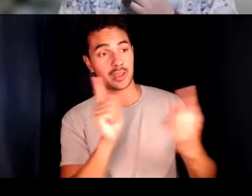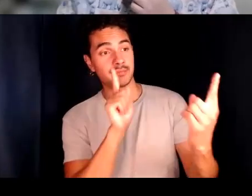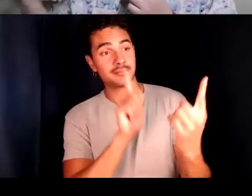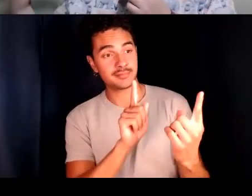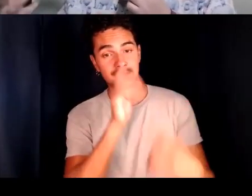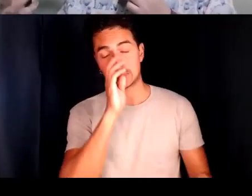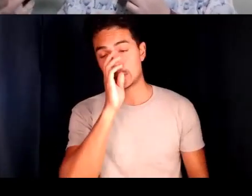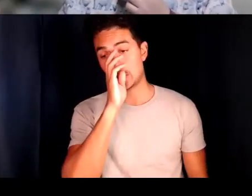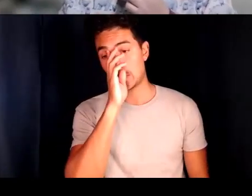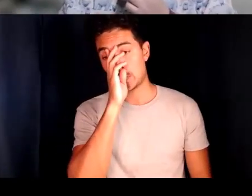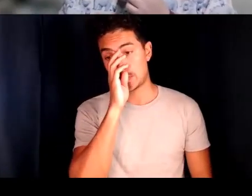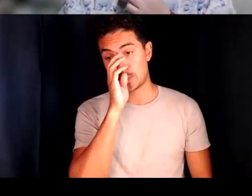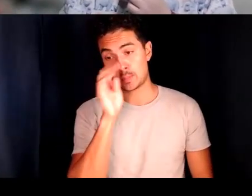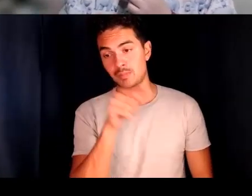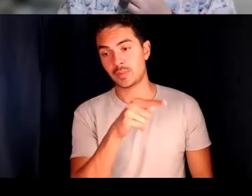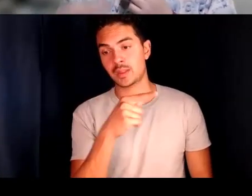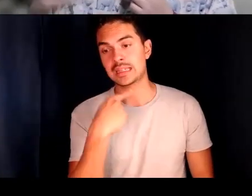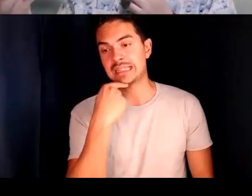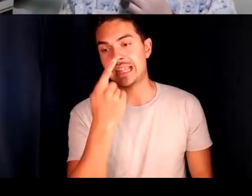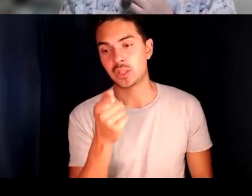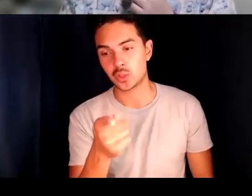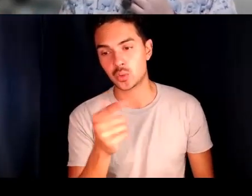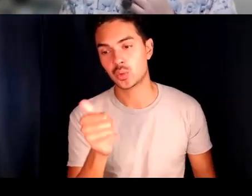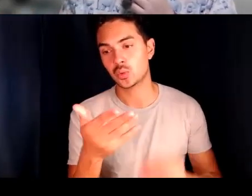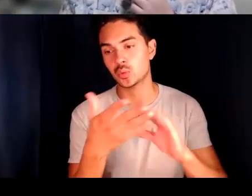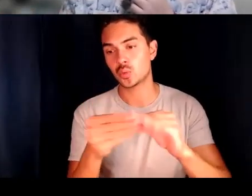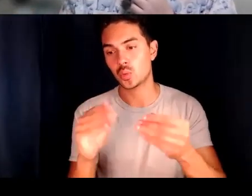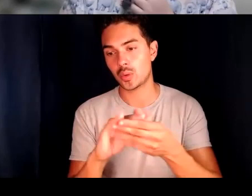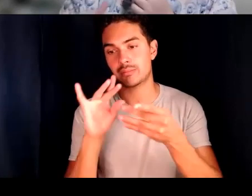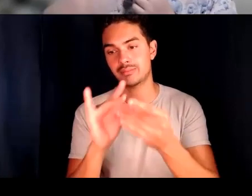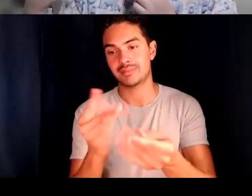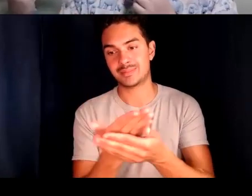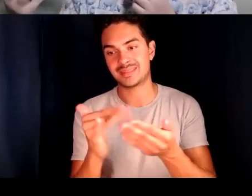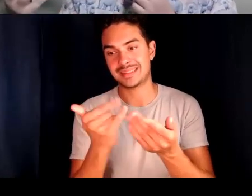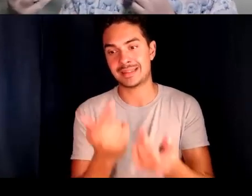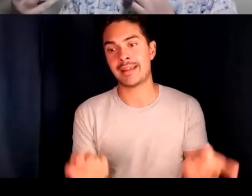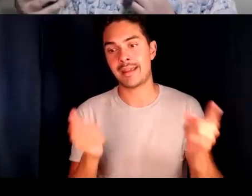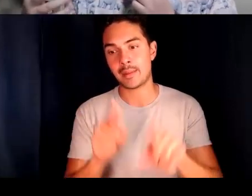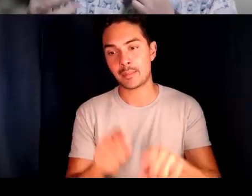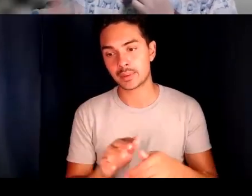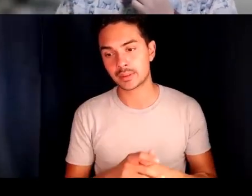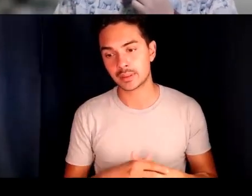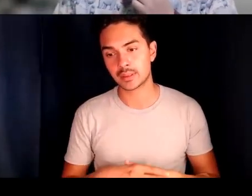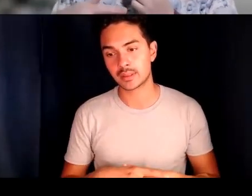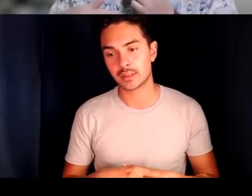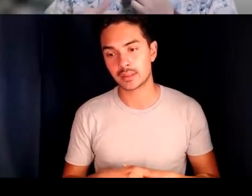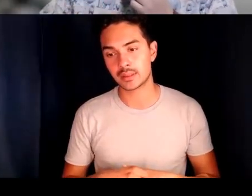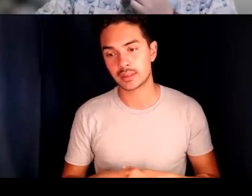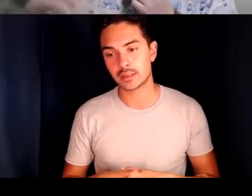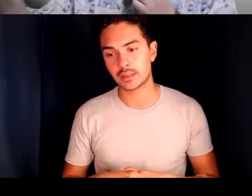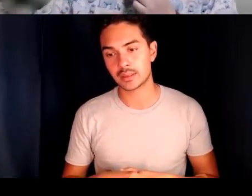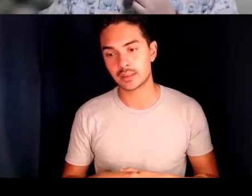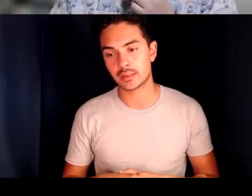and they're telling you a story about something that happened to them and it's, you know,